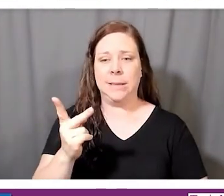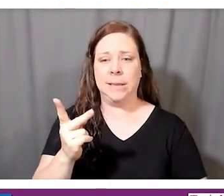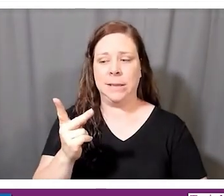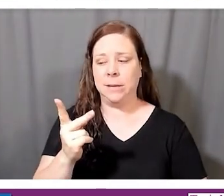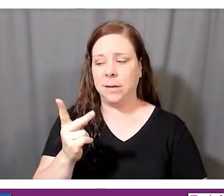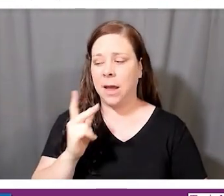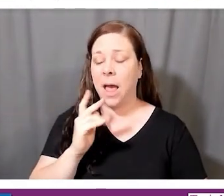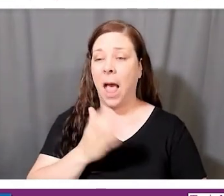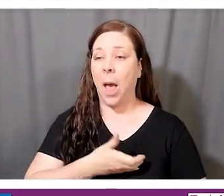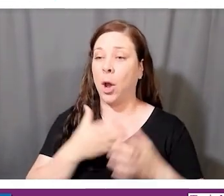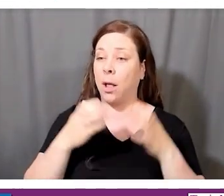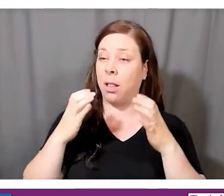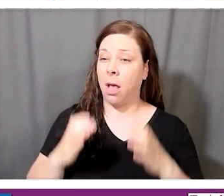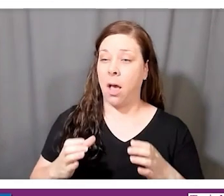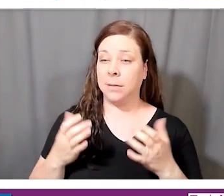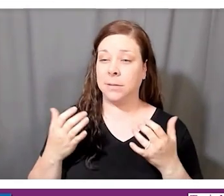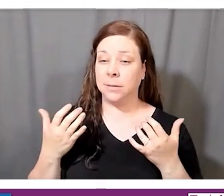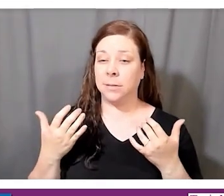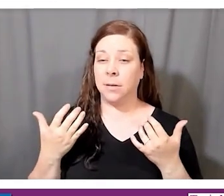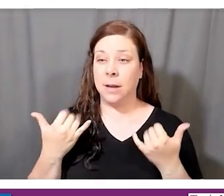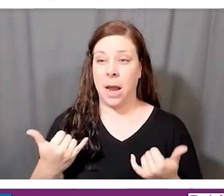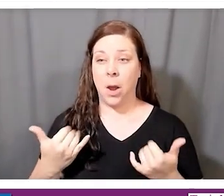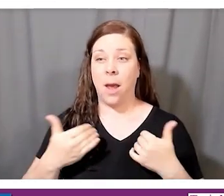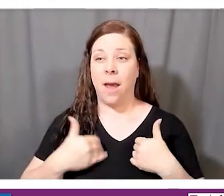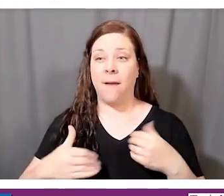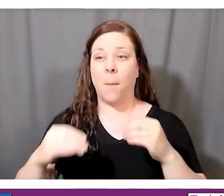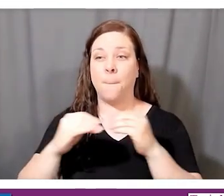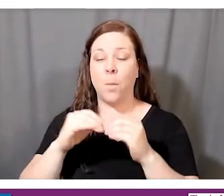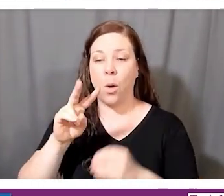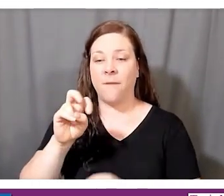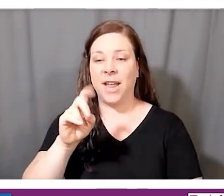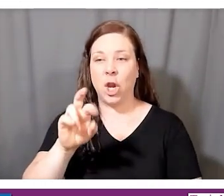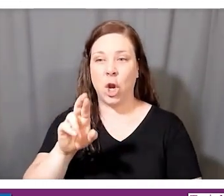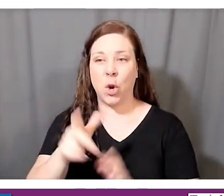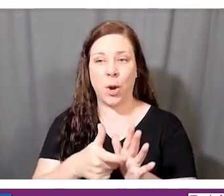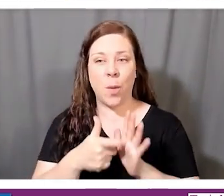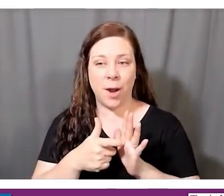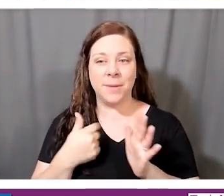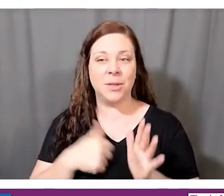our clients are having vendor requirements that we have to show in before we can even return